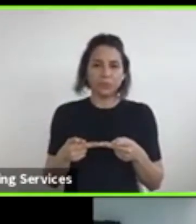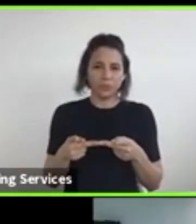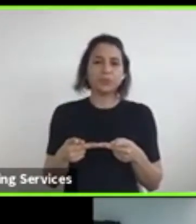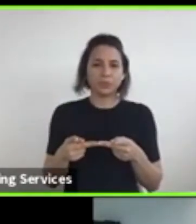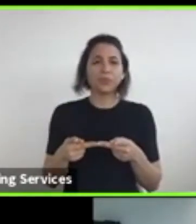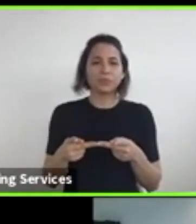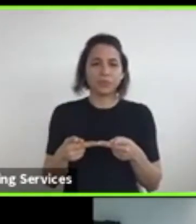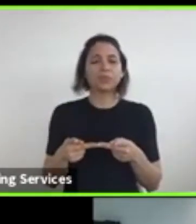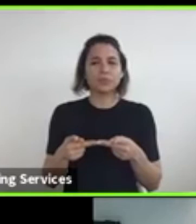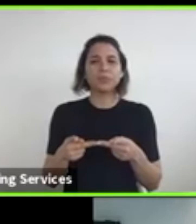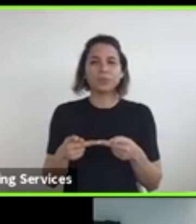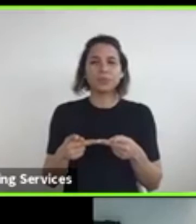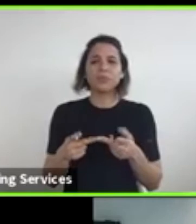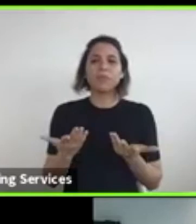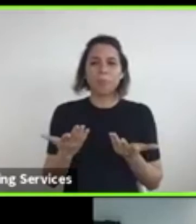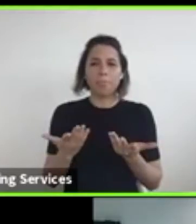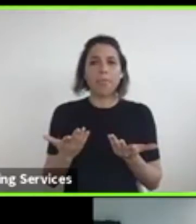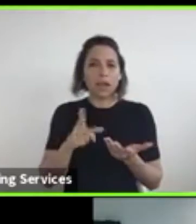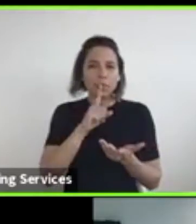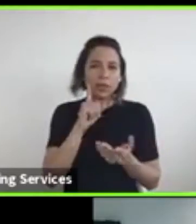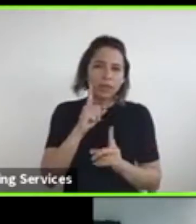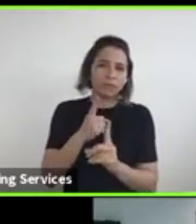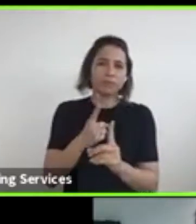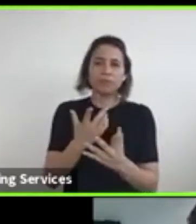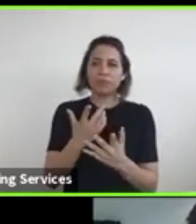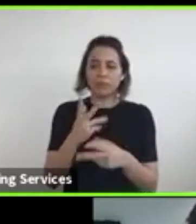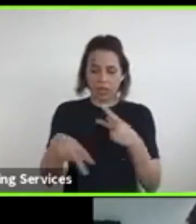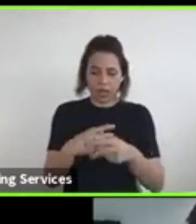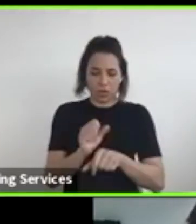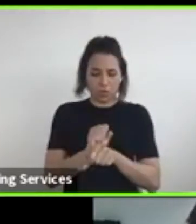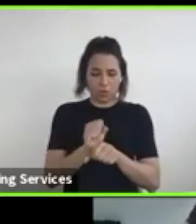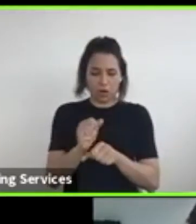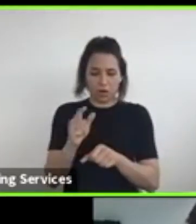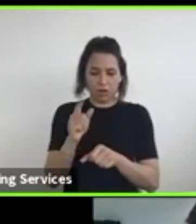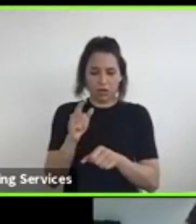OF WORK, PROVIDES, WE -- HAVE REALLY BEEN